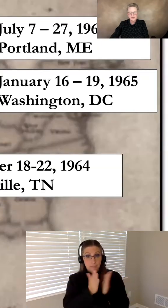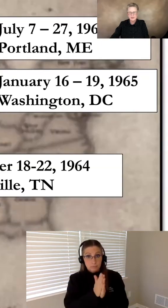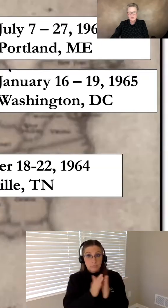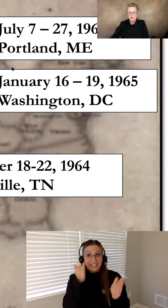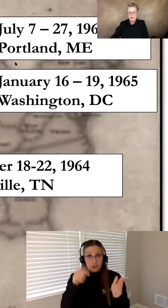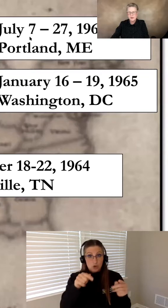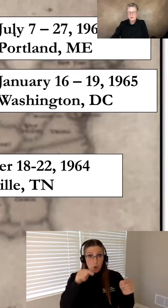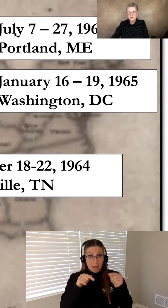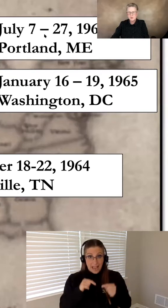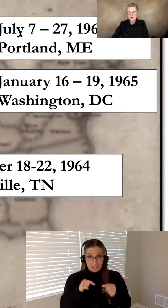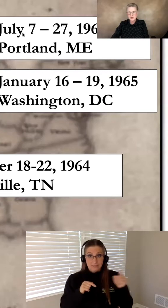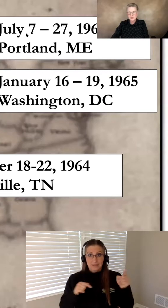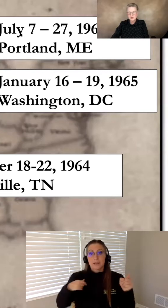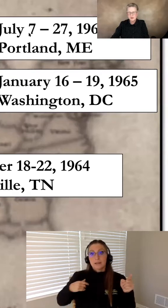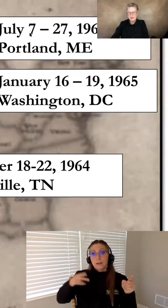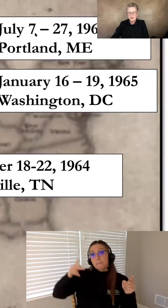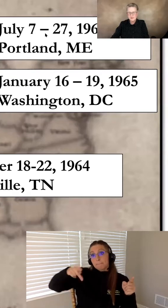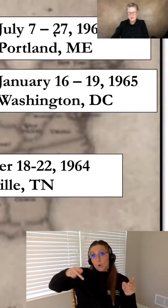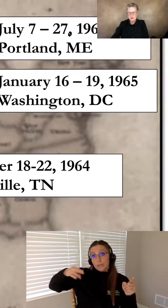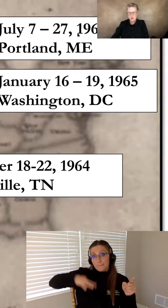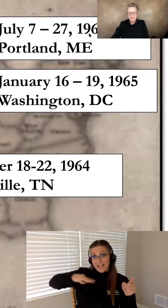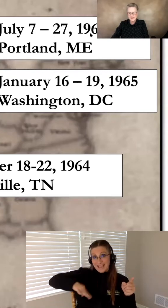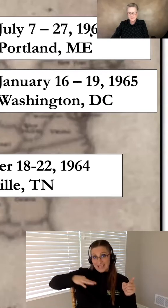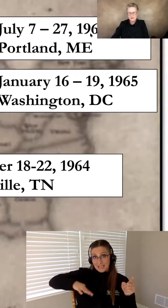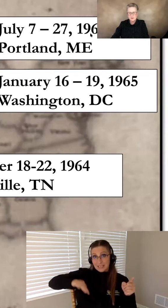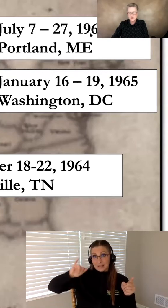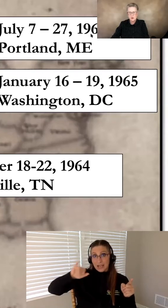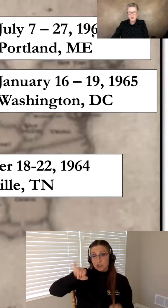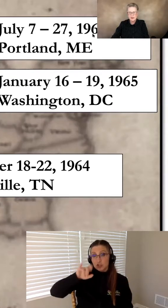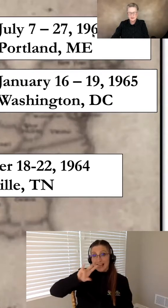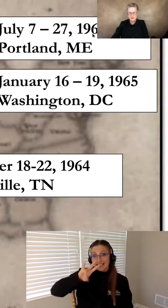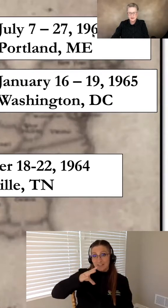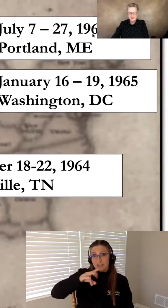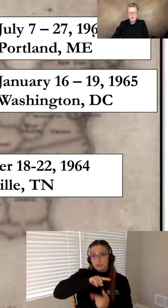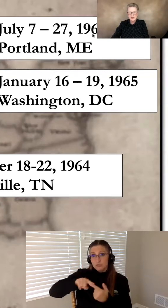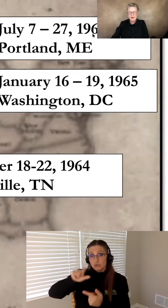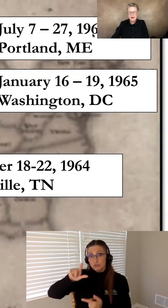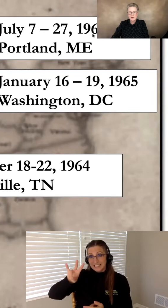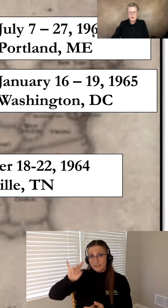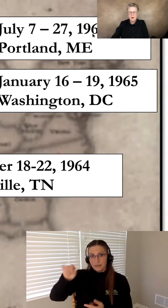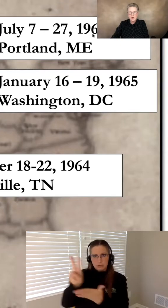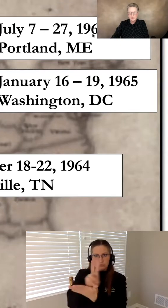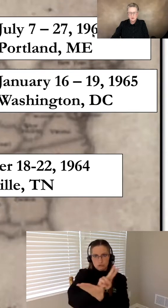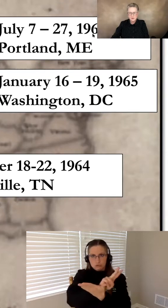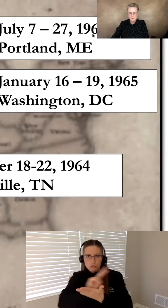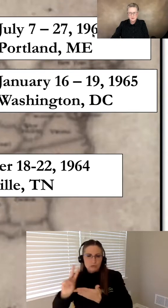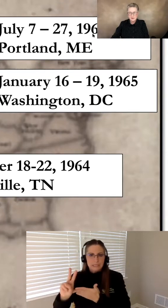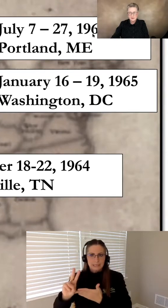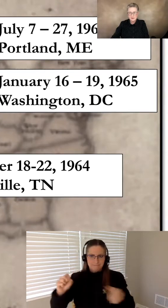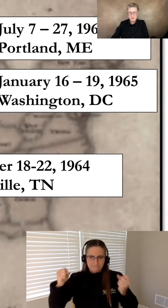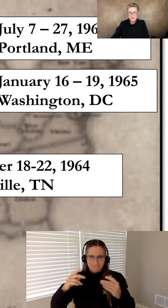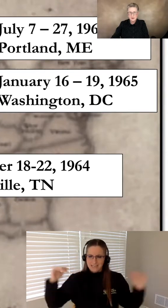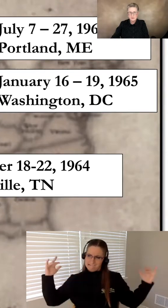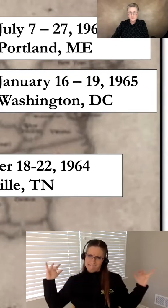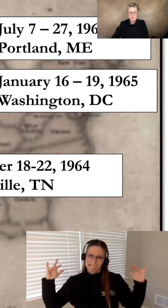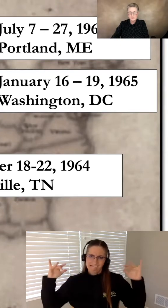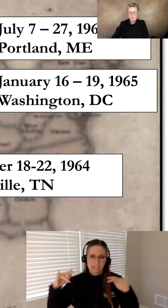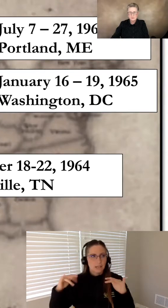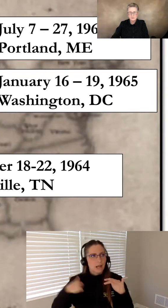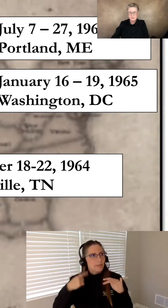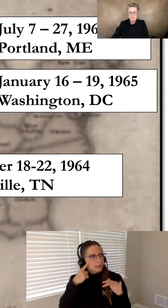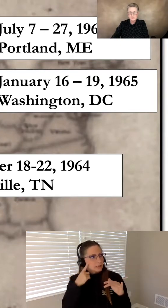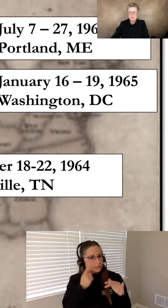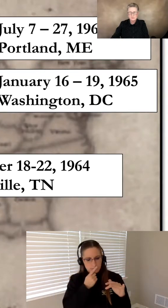to this one, this workshop July 7th to 27th that was two weeks, that they had all sorts, it was about